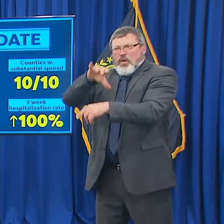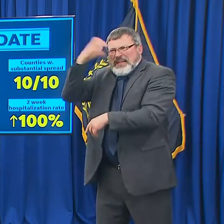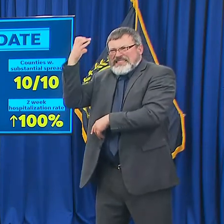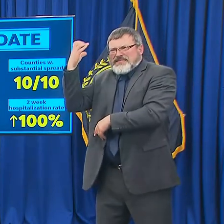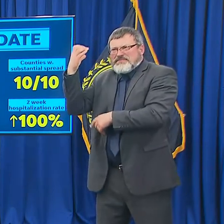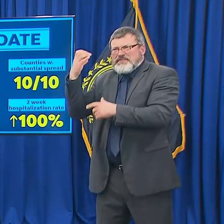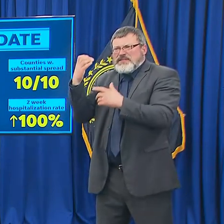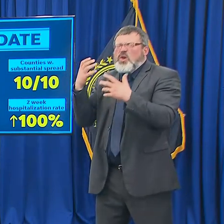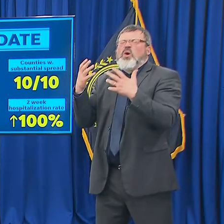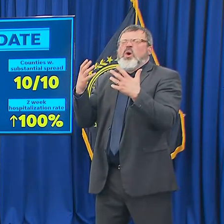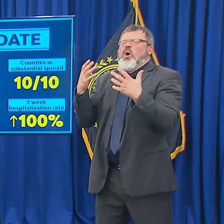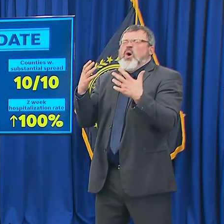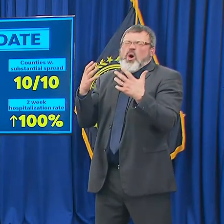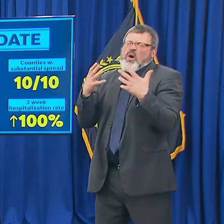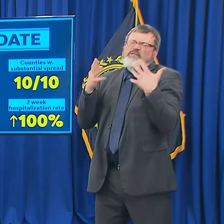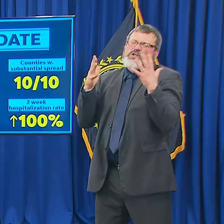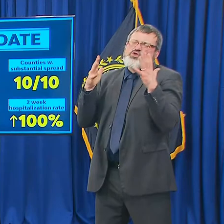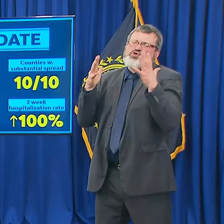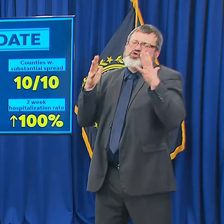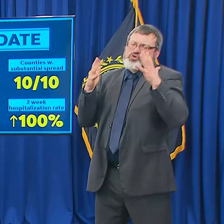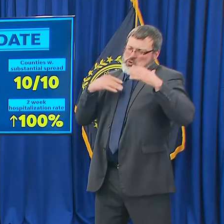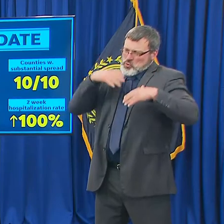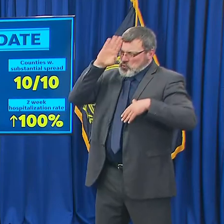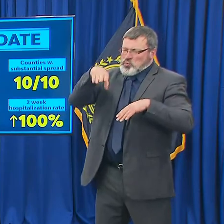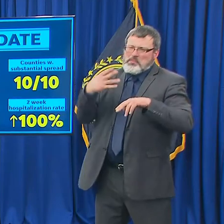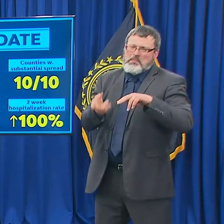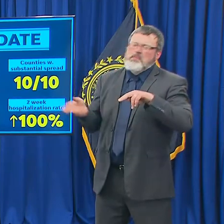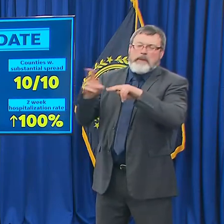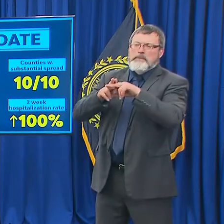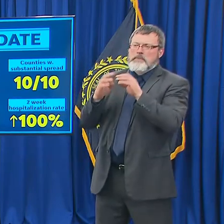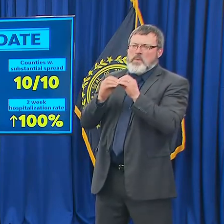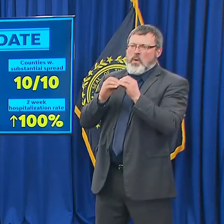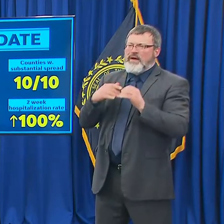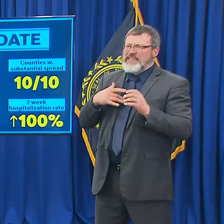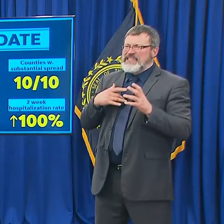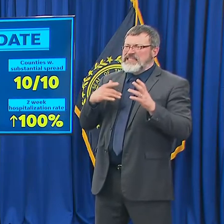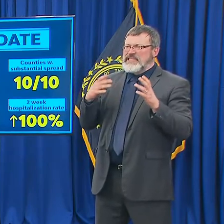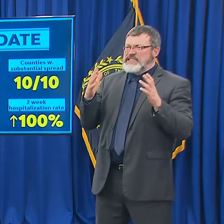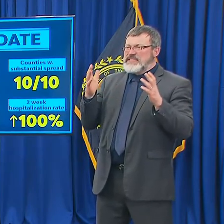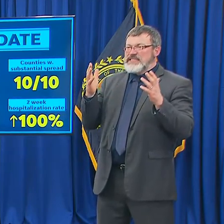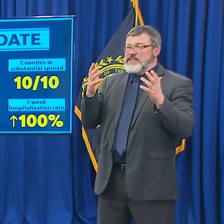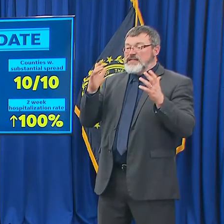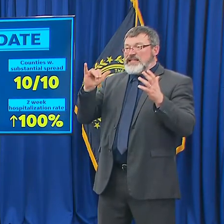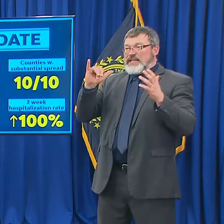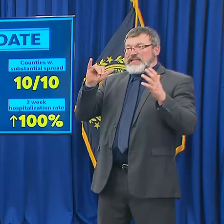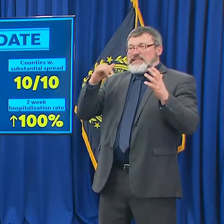outside their own family members in public, whether they're walking through the mall or you know they're in crowd whatever it might be.